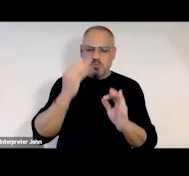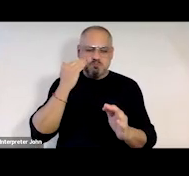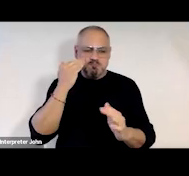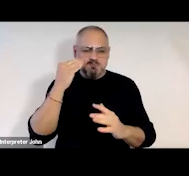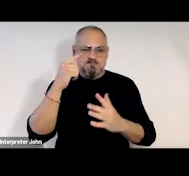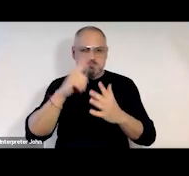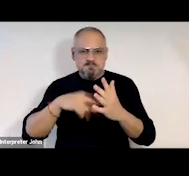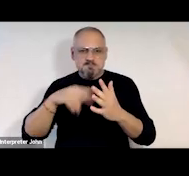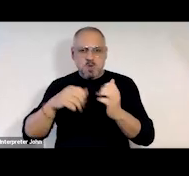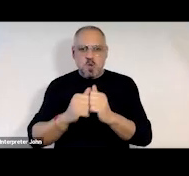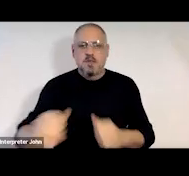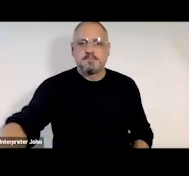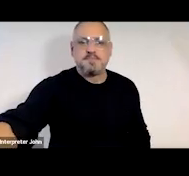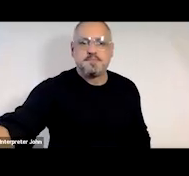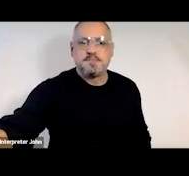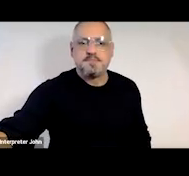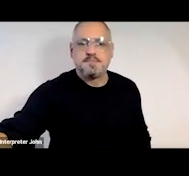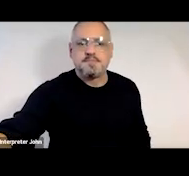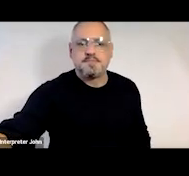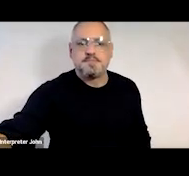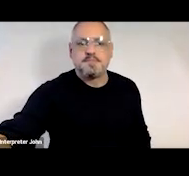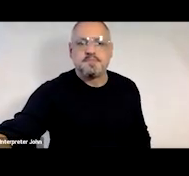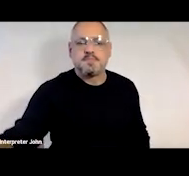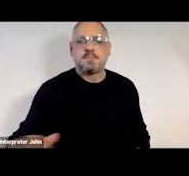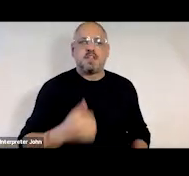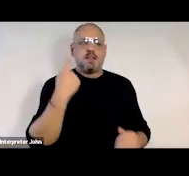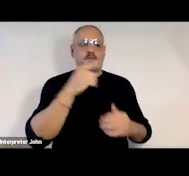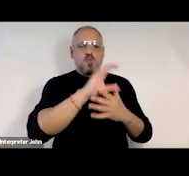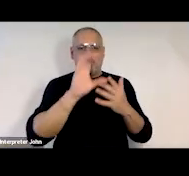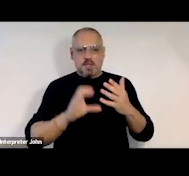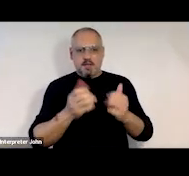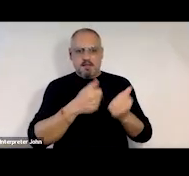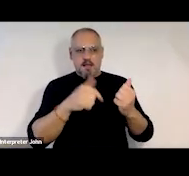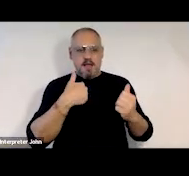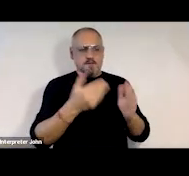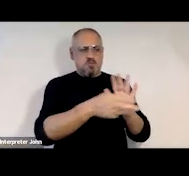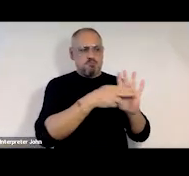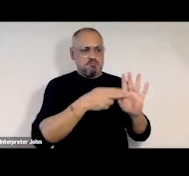with the criteria that Social Security has to deem someone disabled. So looking at that definition of homelessness